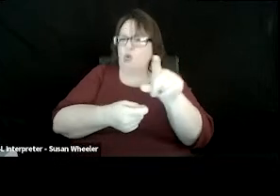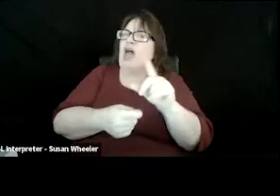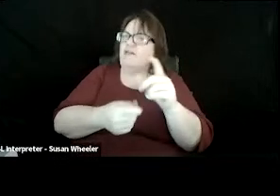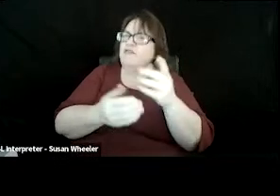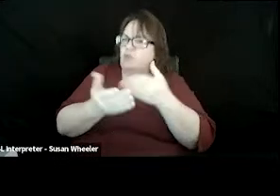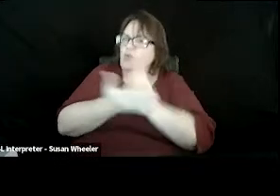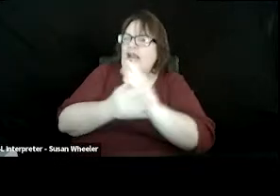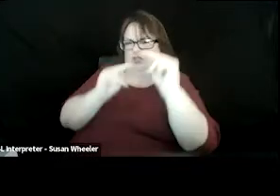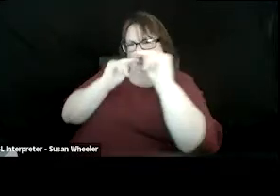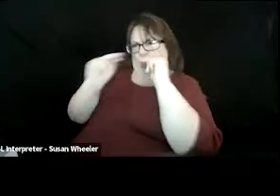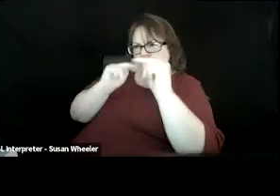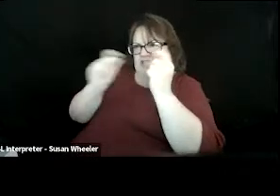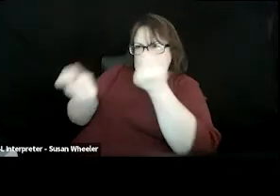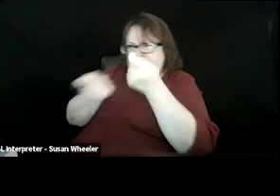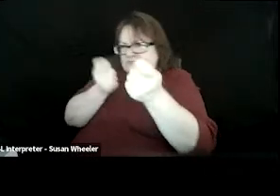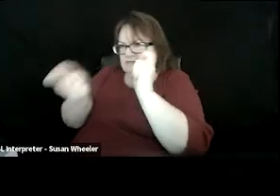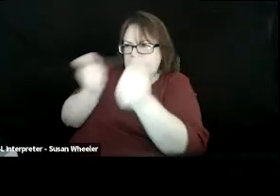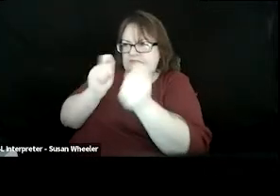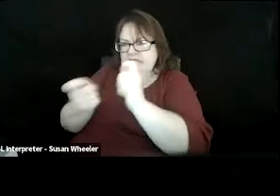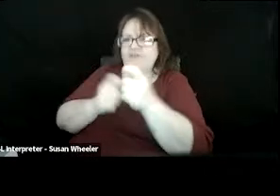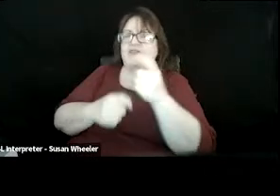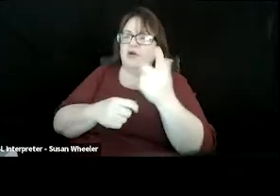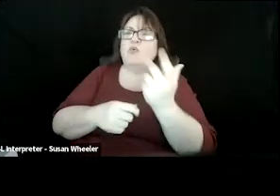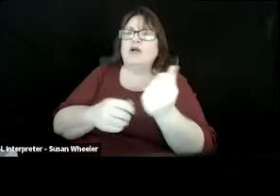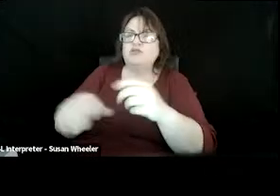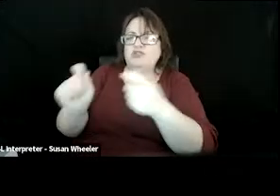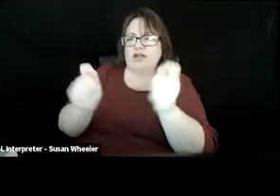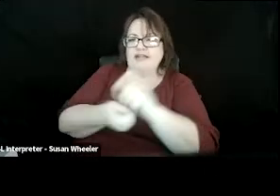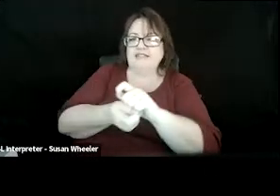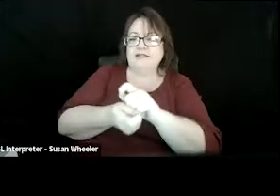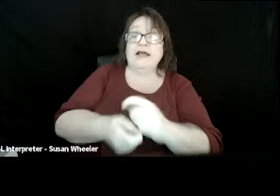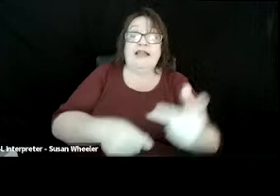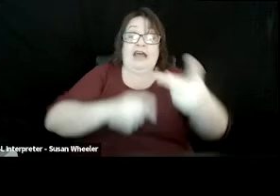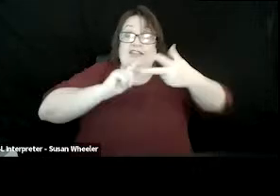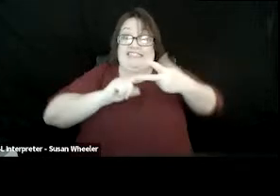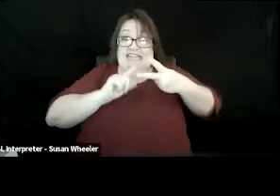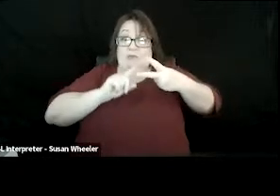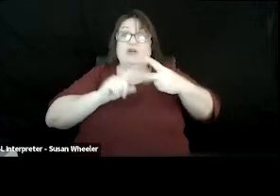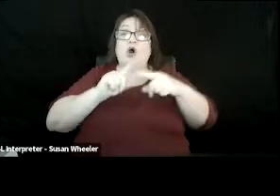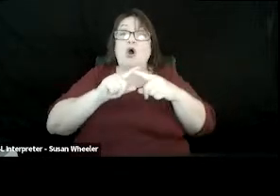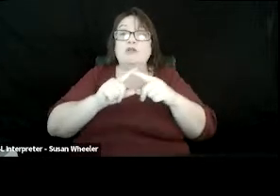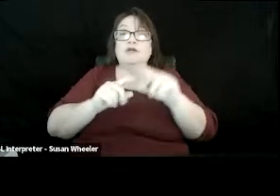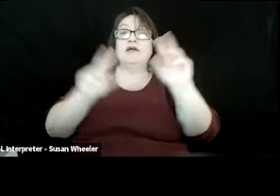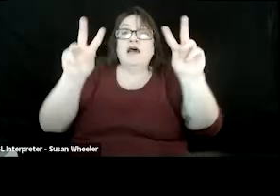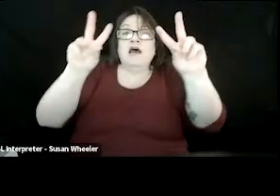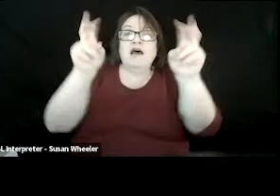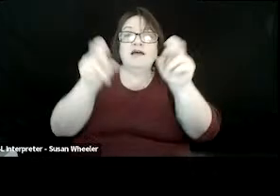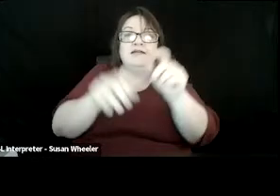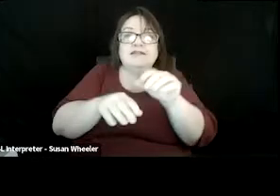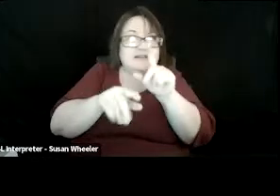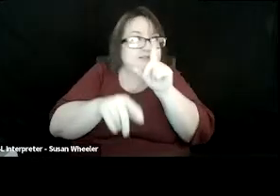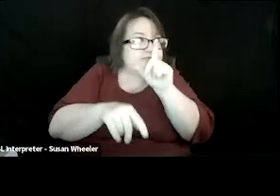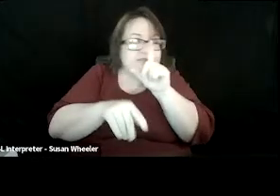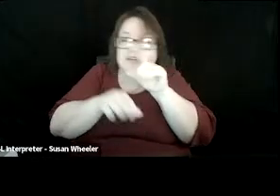if they want to change your assignment. And then what I call the sneaky specific is you have to really read these closely